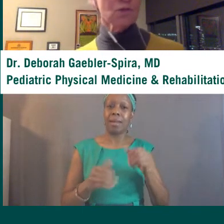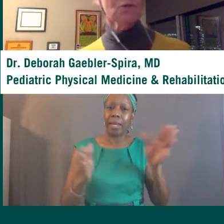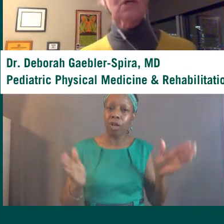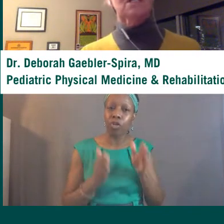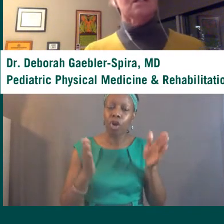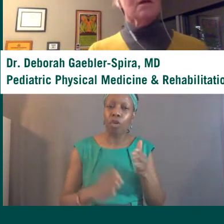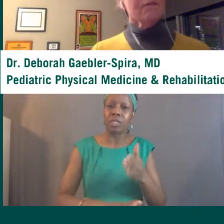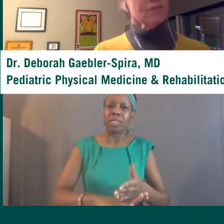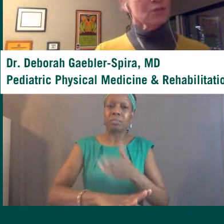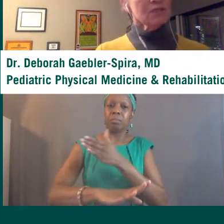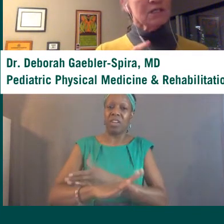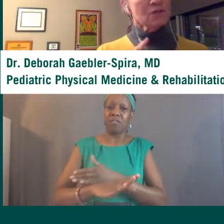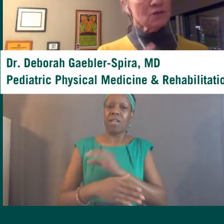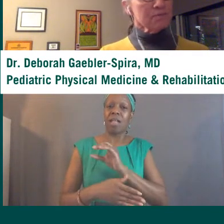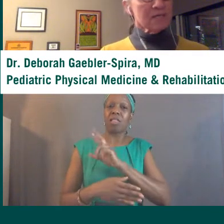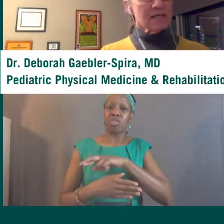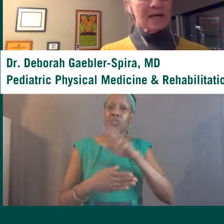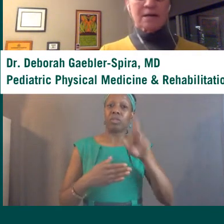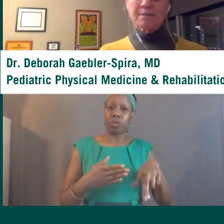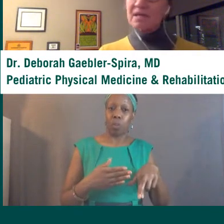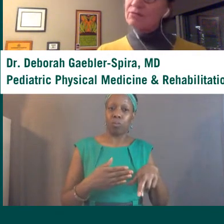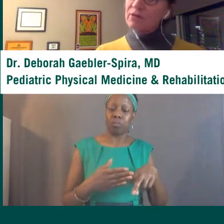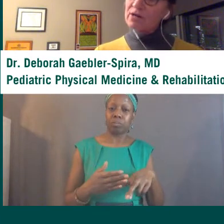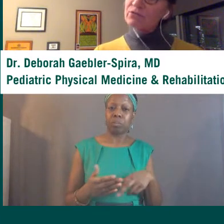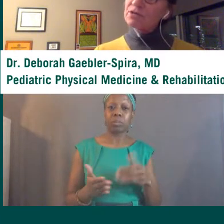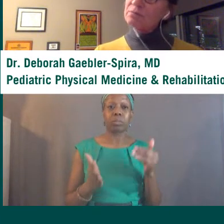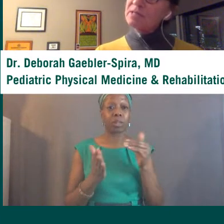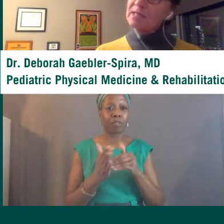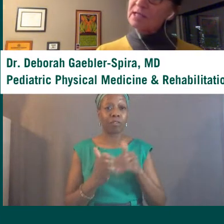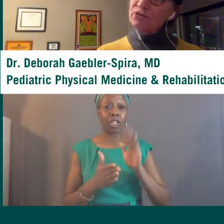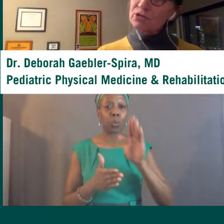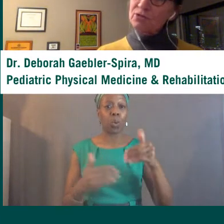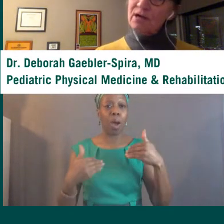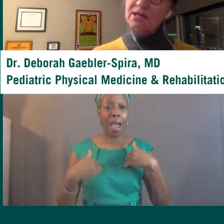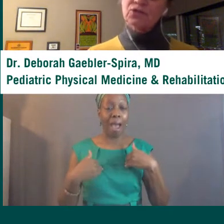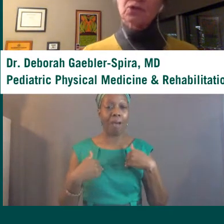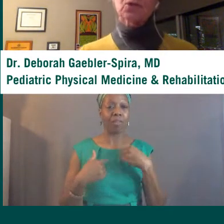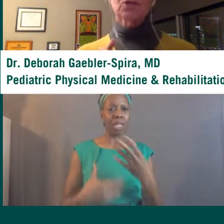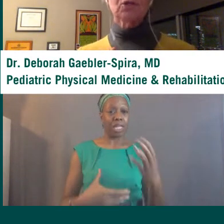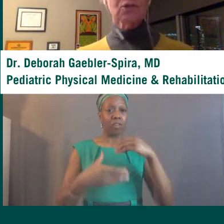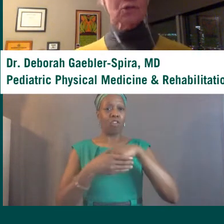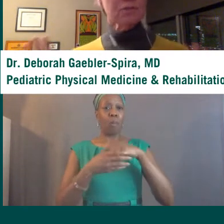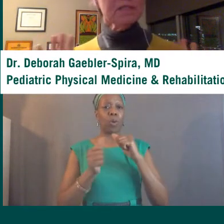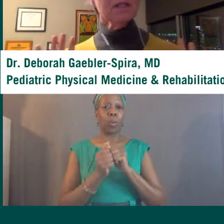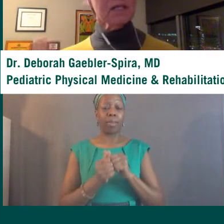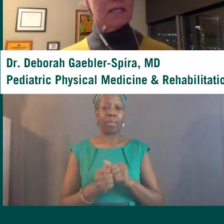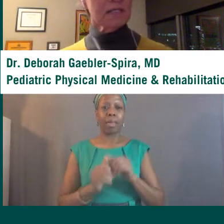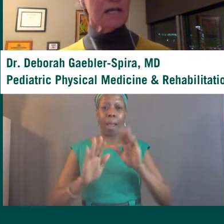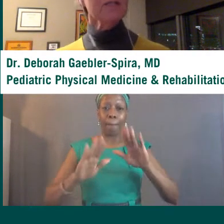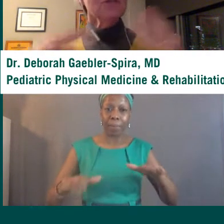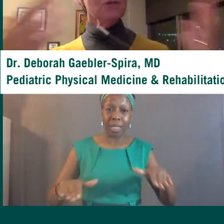So, frequently you'll be involved with the pediatric neurologist, to determine the etiology